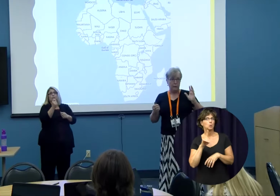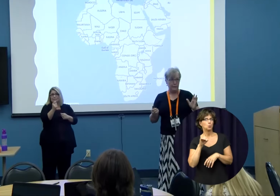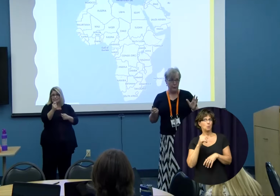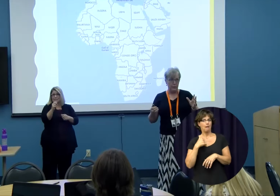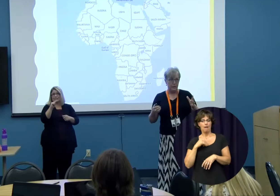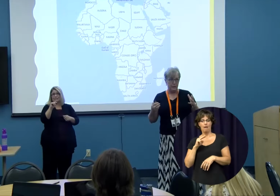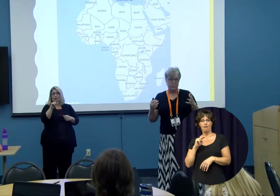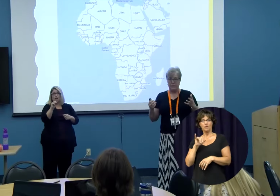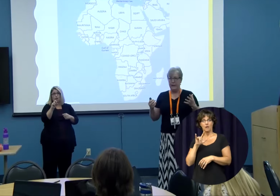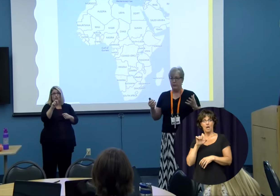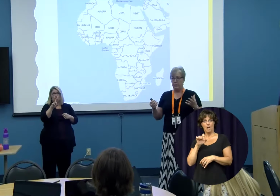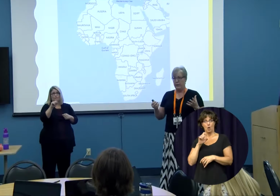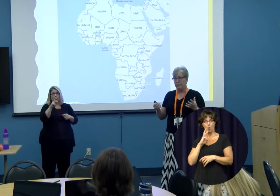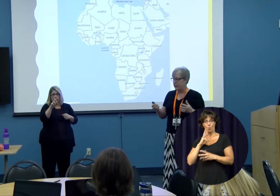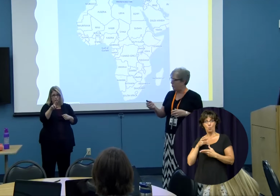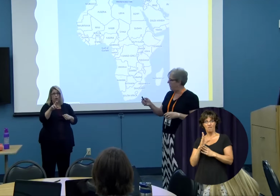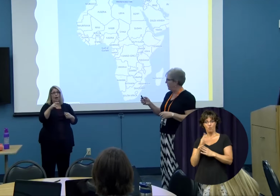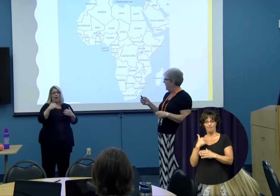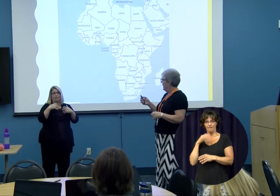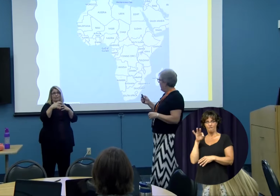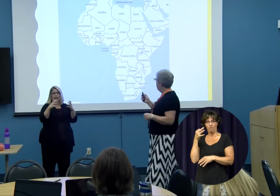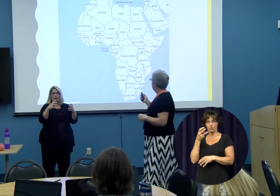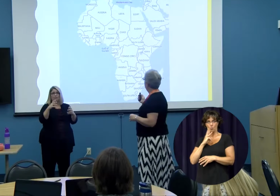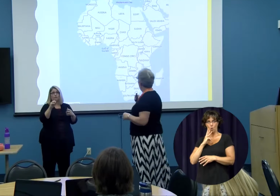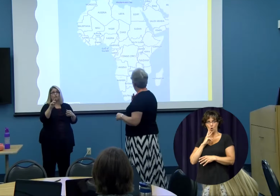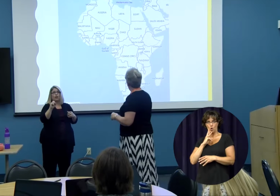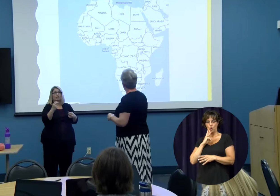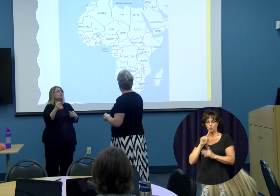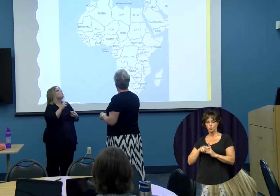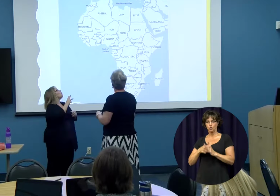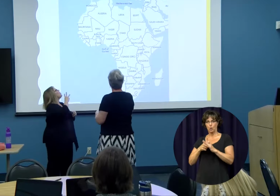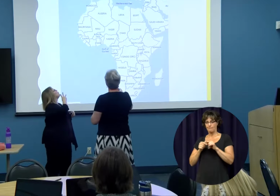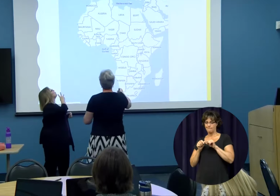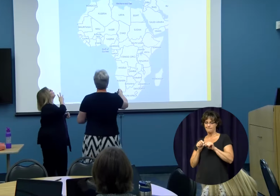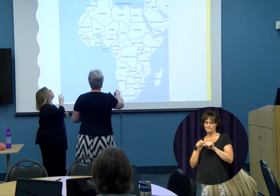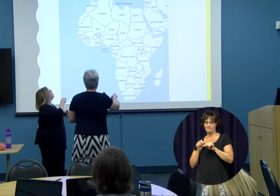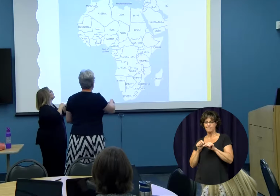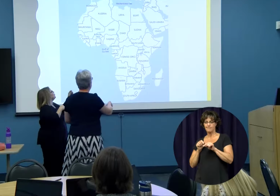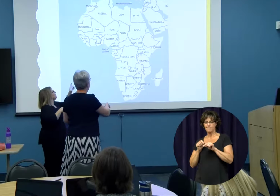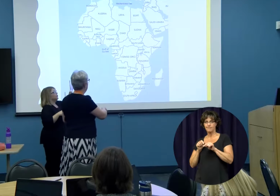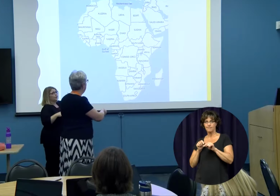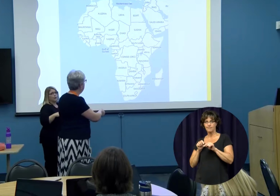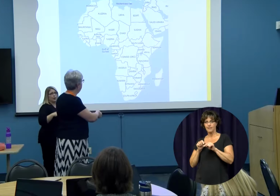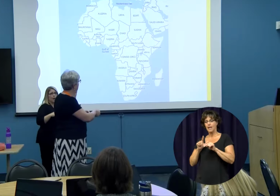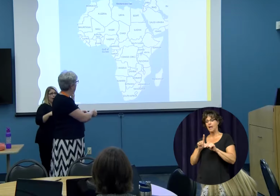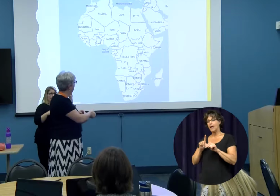Ok, lights please. So, the, video mentioned two problems for the people living in Africa.